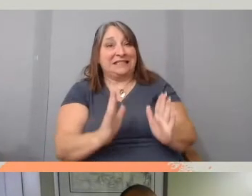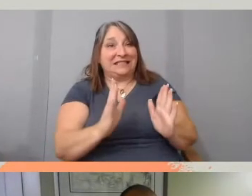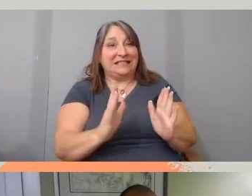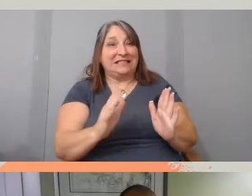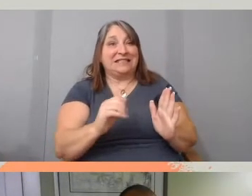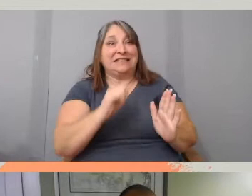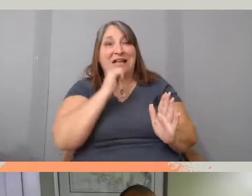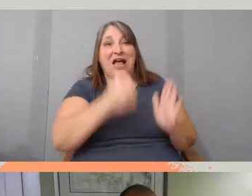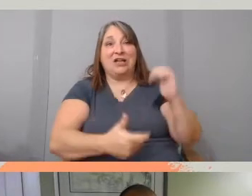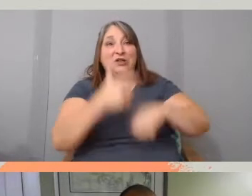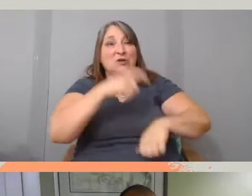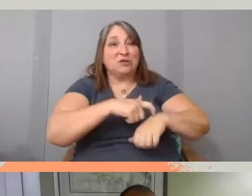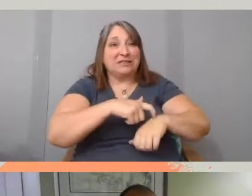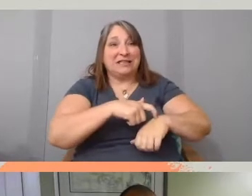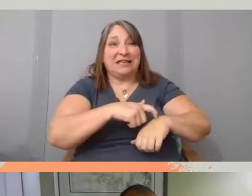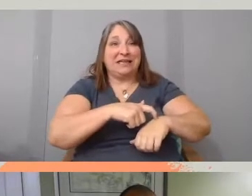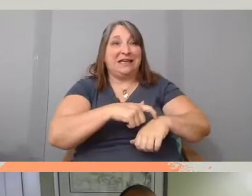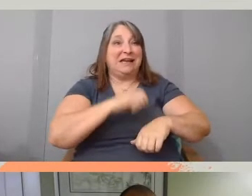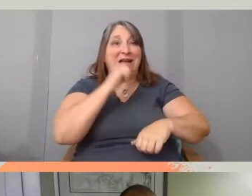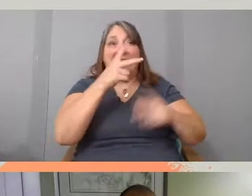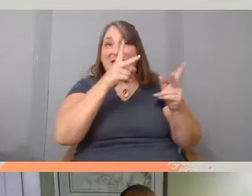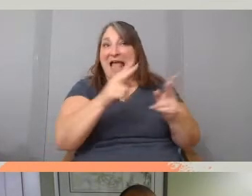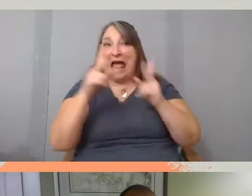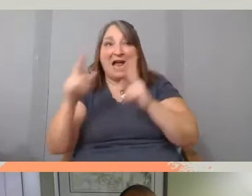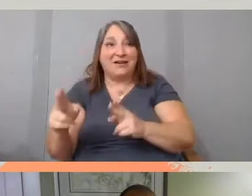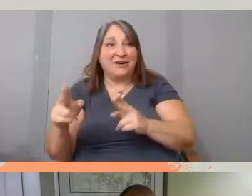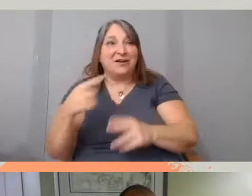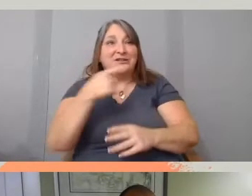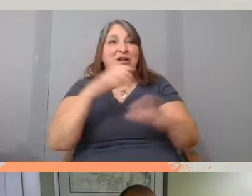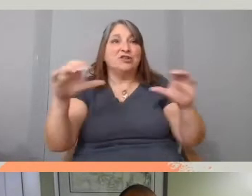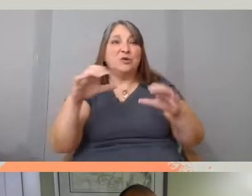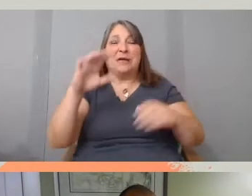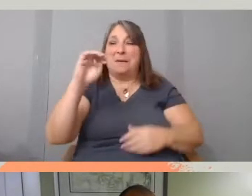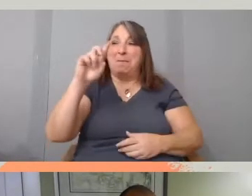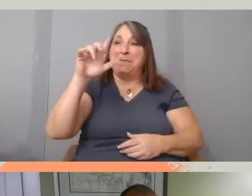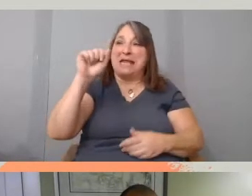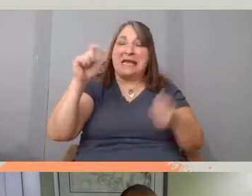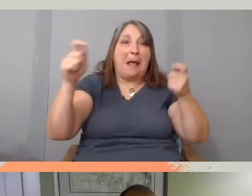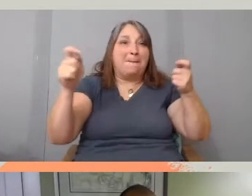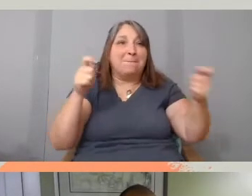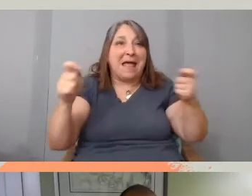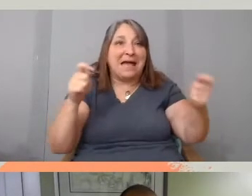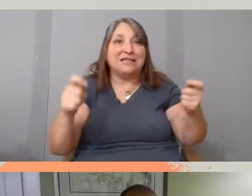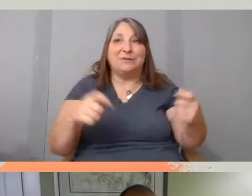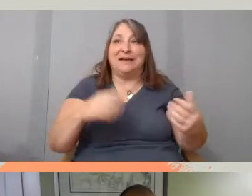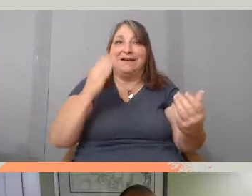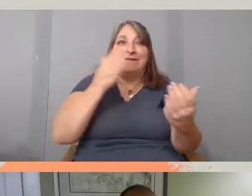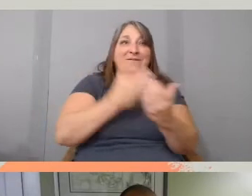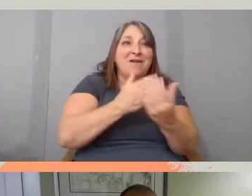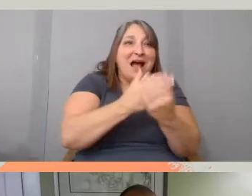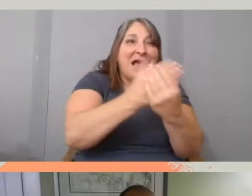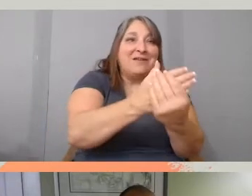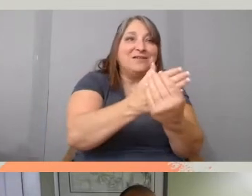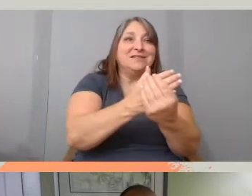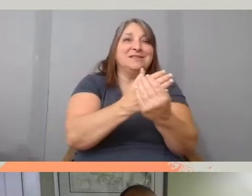The assistants are usually just doing media management and files, and sequences, et cetera.